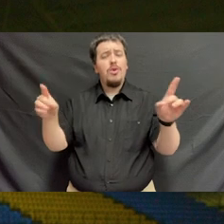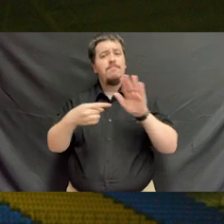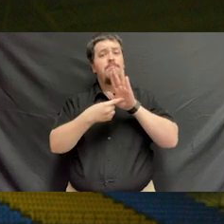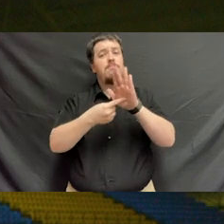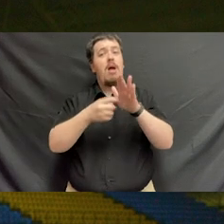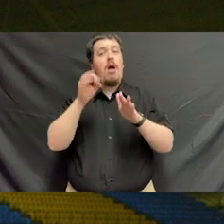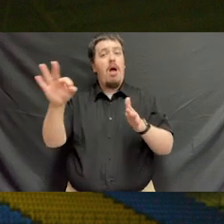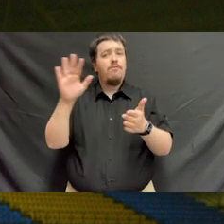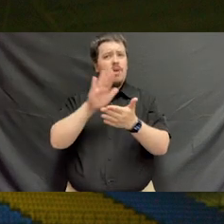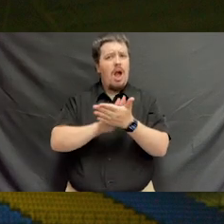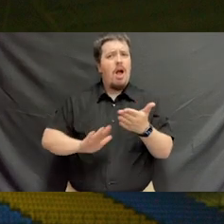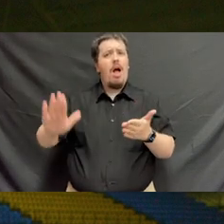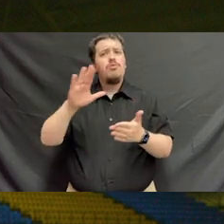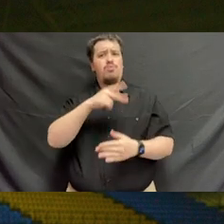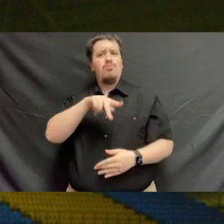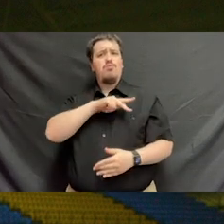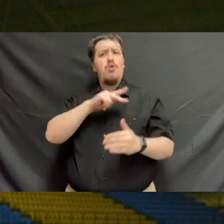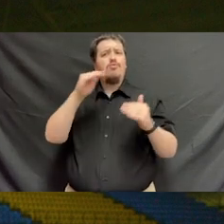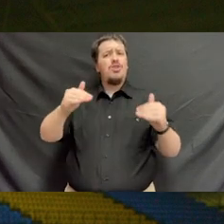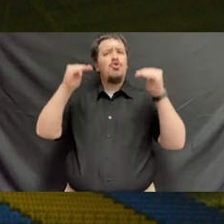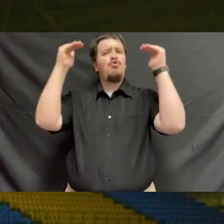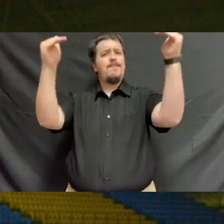that are symbolic of academic and personal achievement.